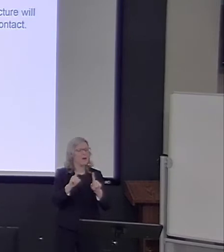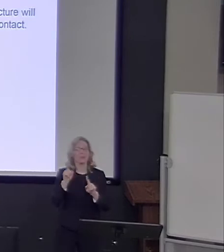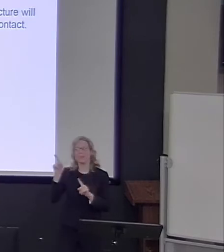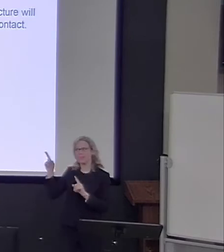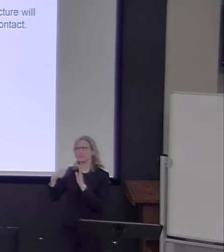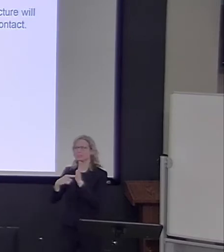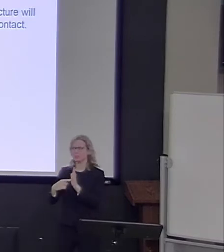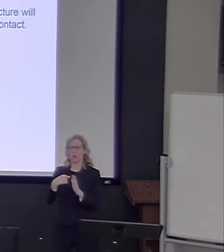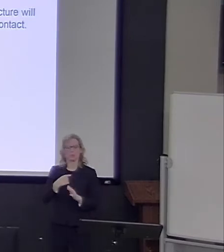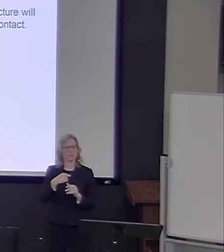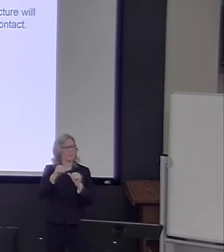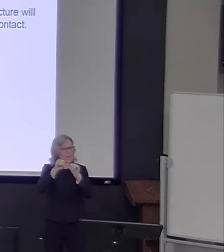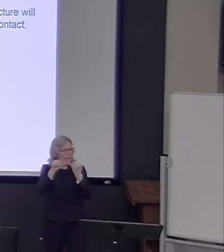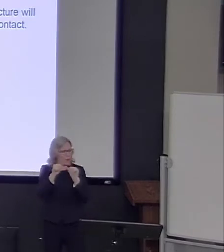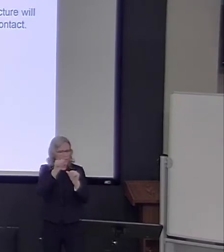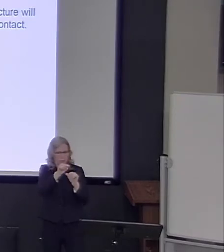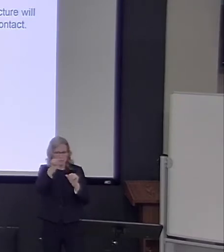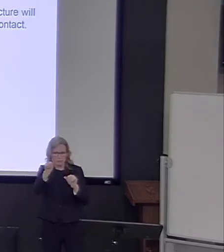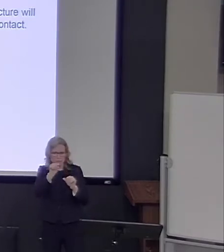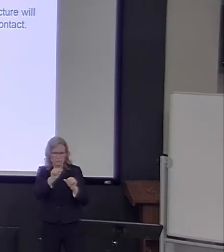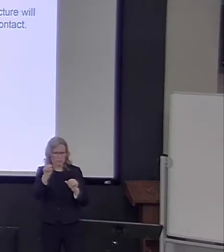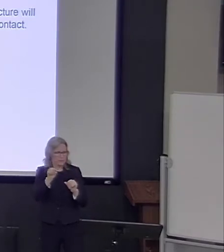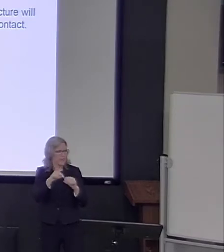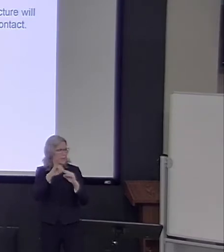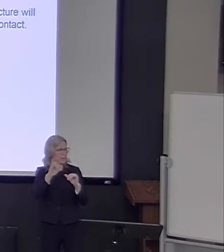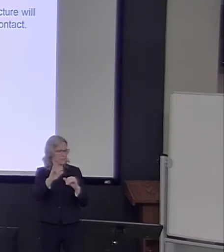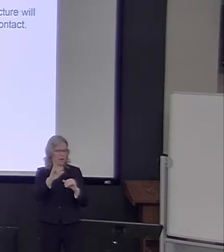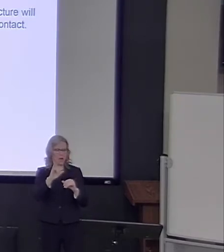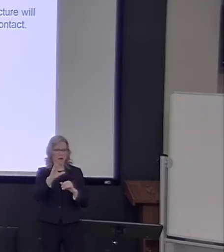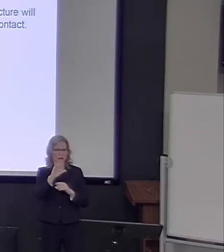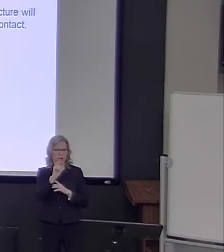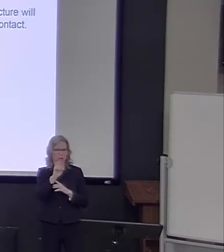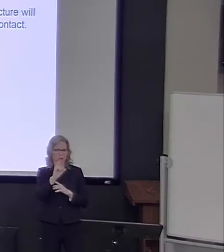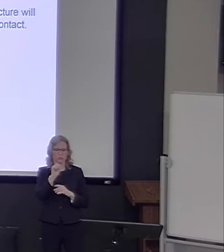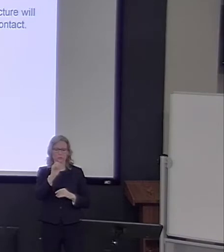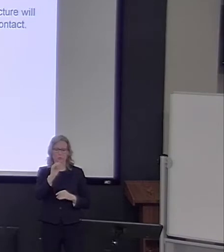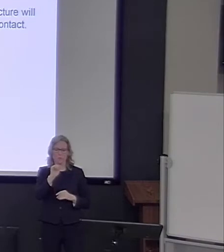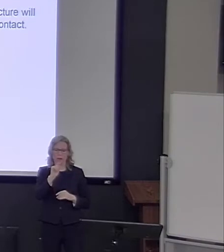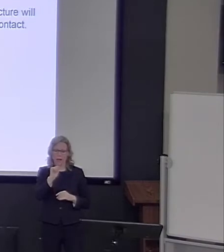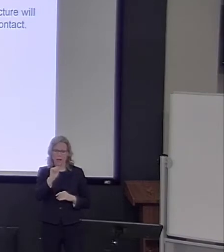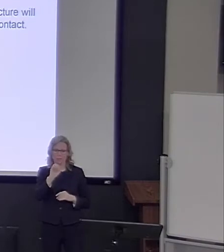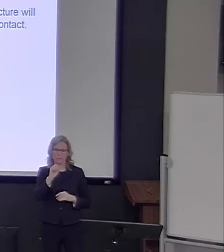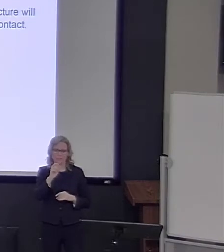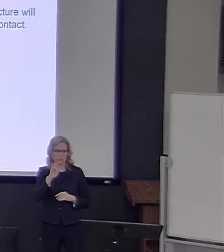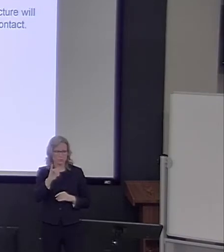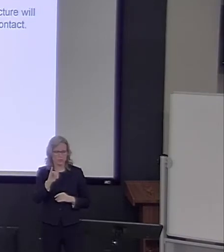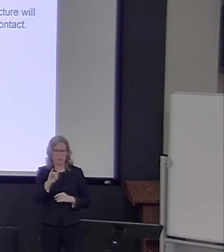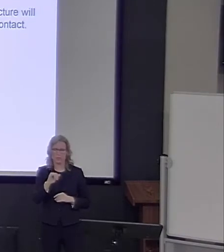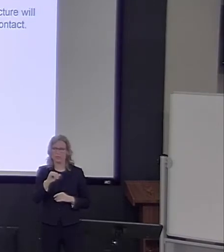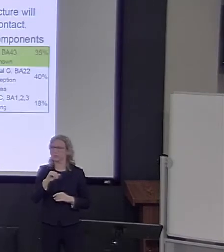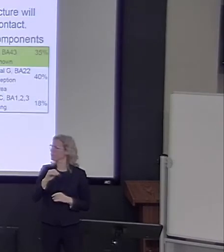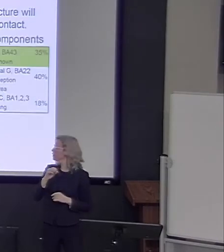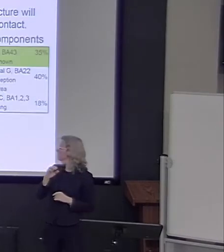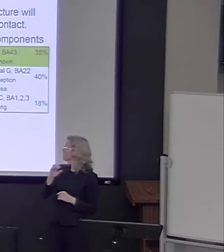that are associated with that cluster, somatosensory cortex, subcentral area again, and superior temporal gyrus